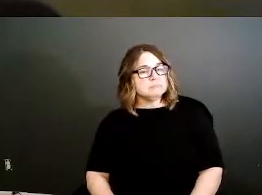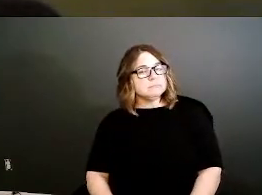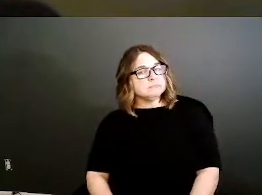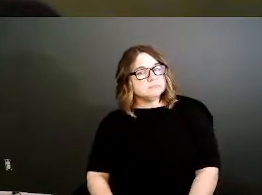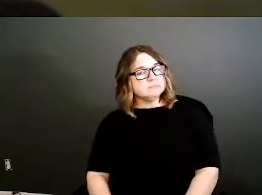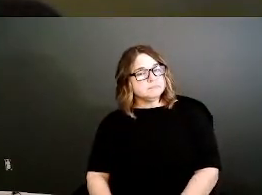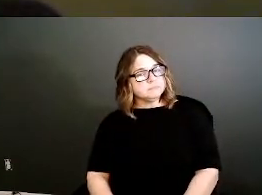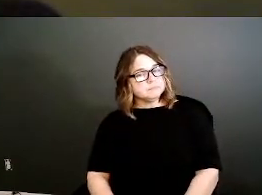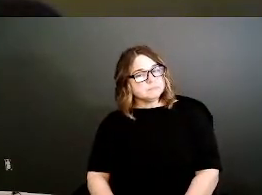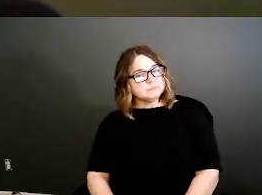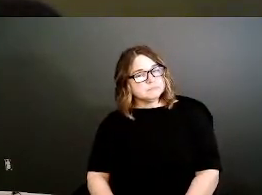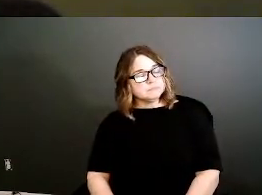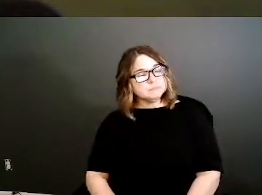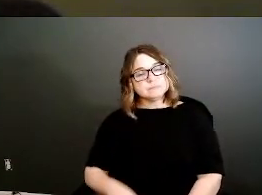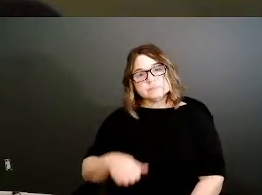COUNCIL MEMBER JENKINS.